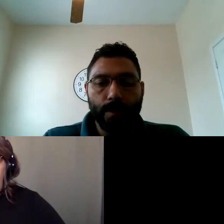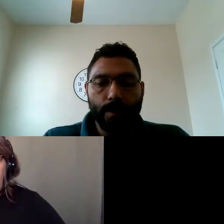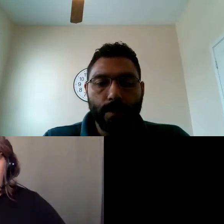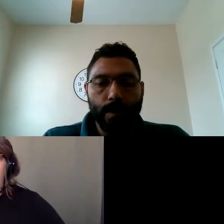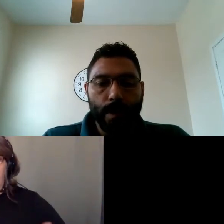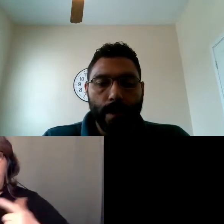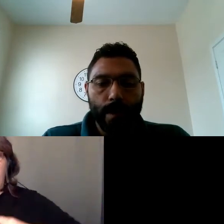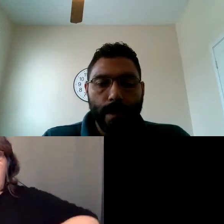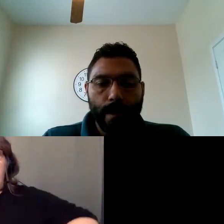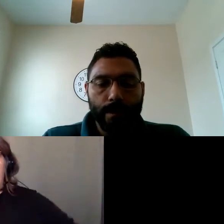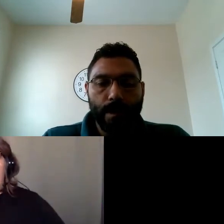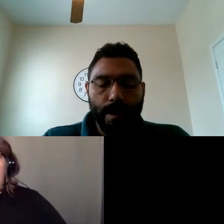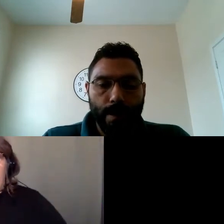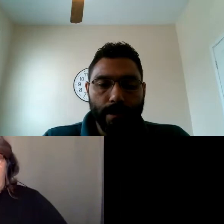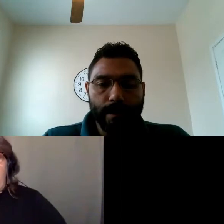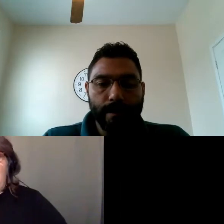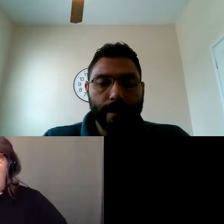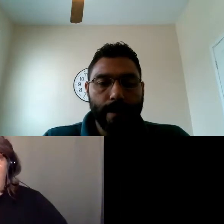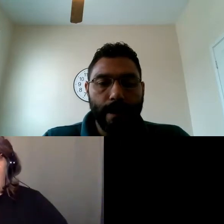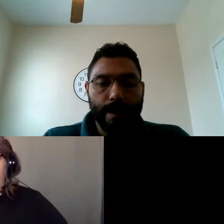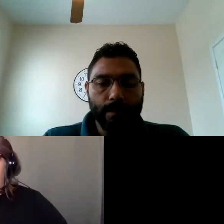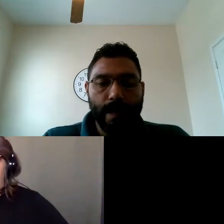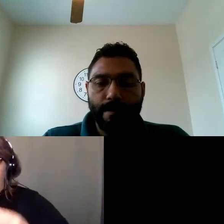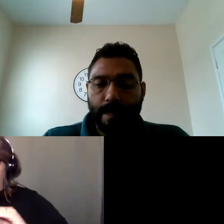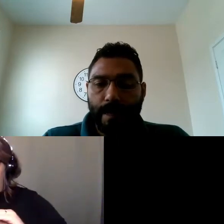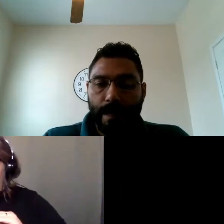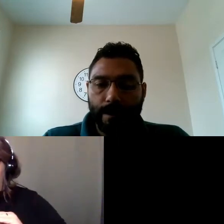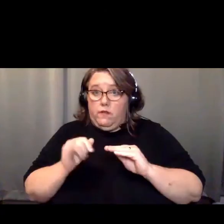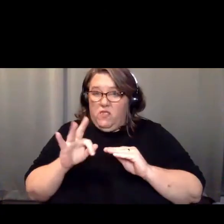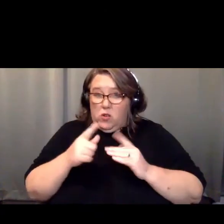to start that process, they also have an email address